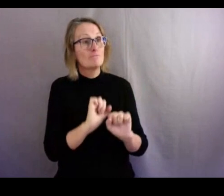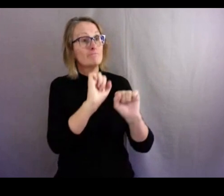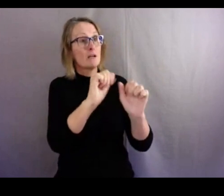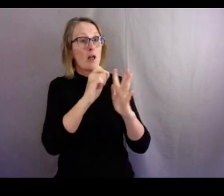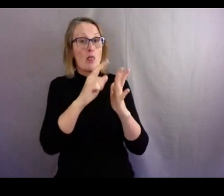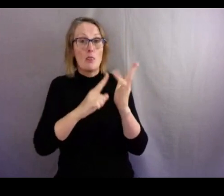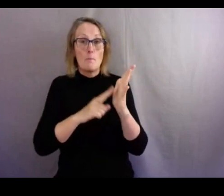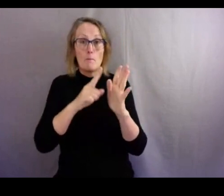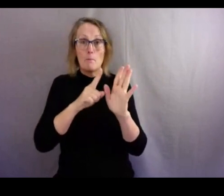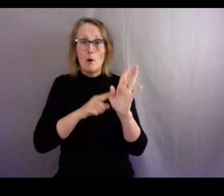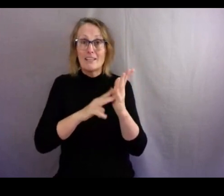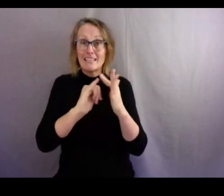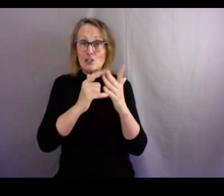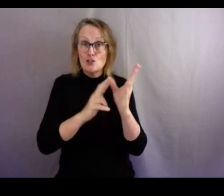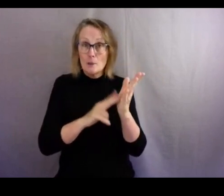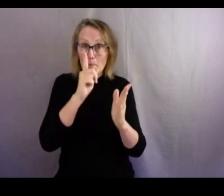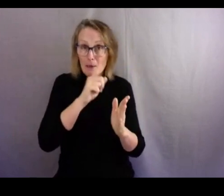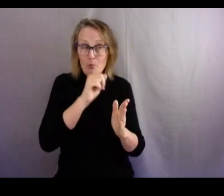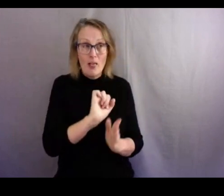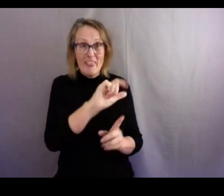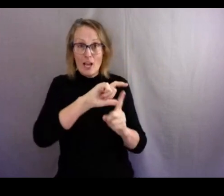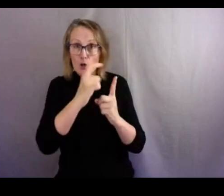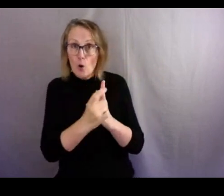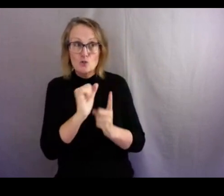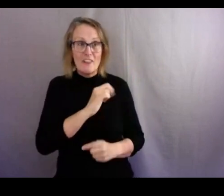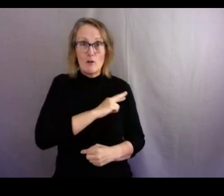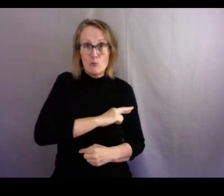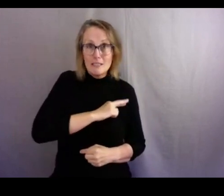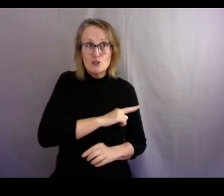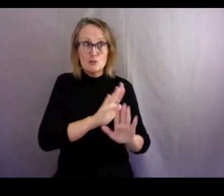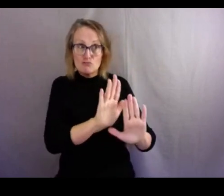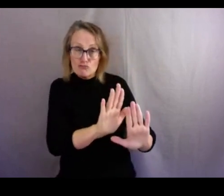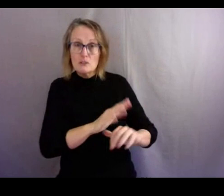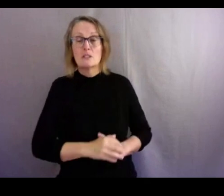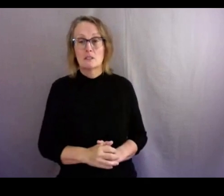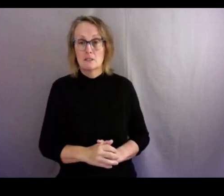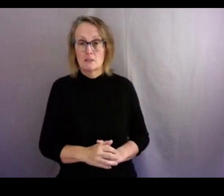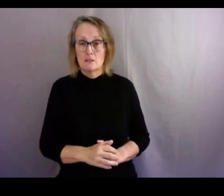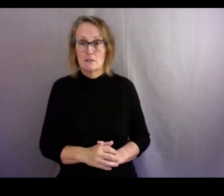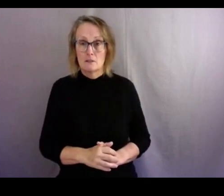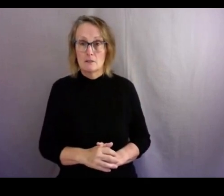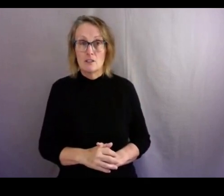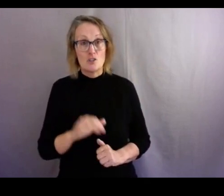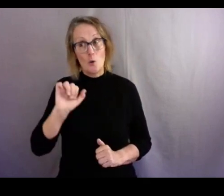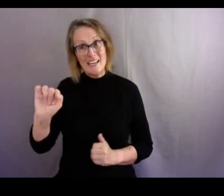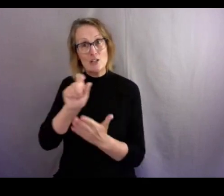and religion at the moment where it's about to disappear. While his writings really reflects his suffering